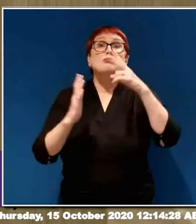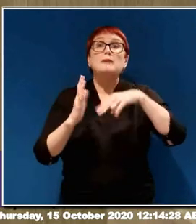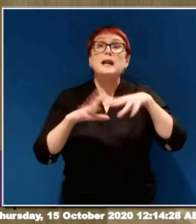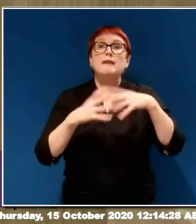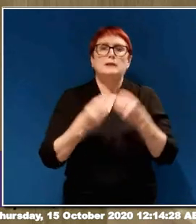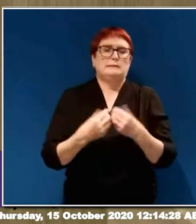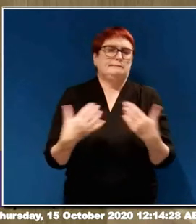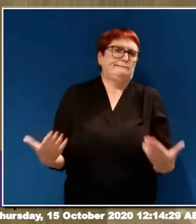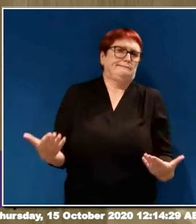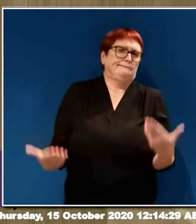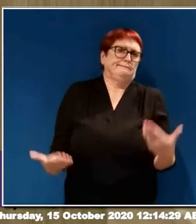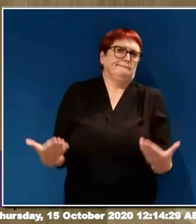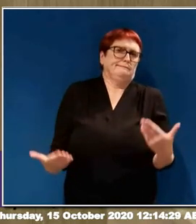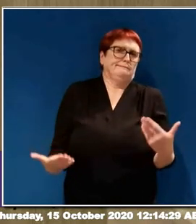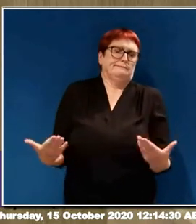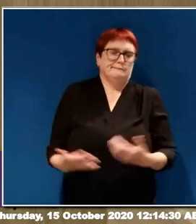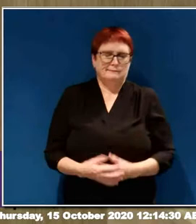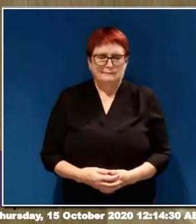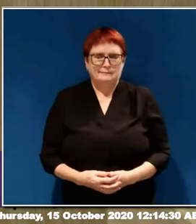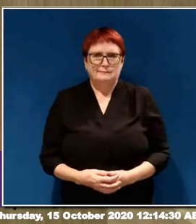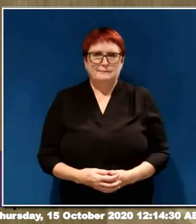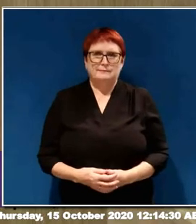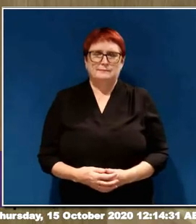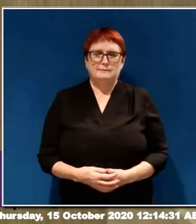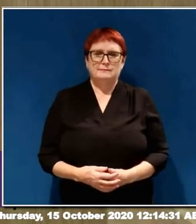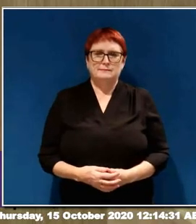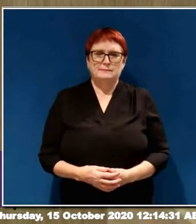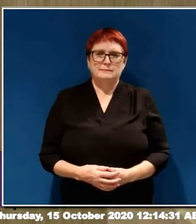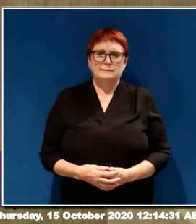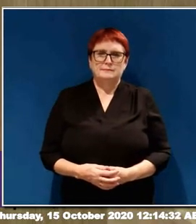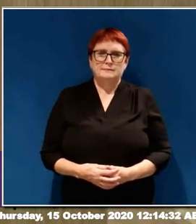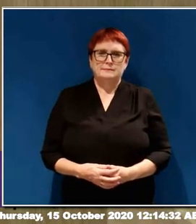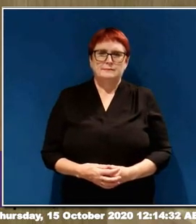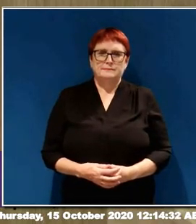No, no, and I'm not asking you to step into the mind